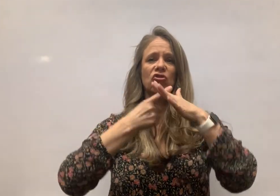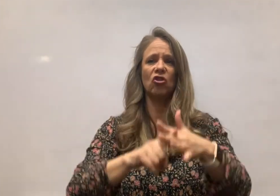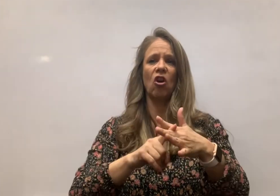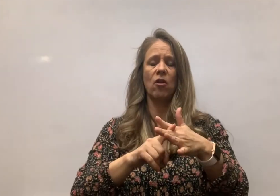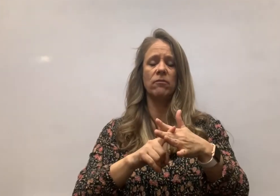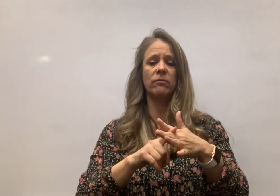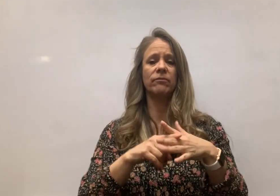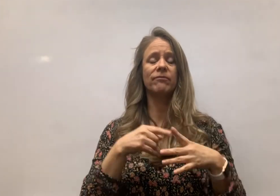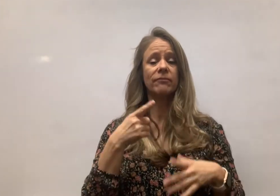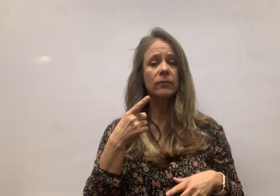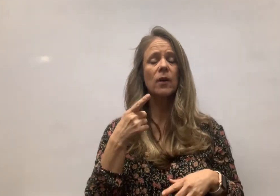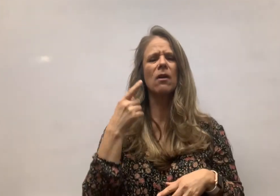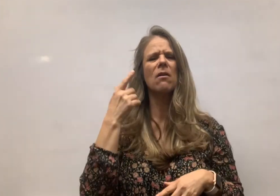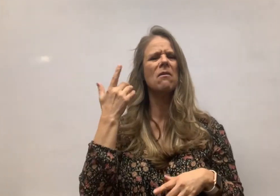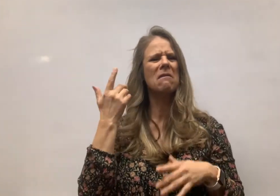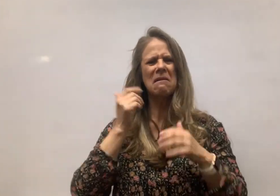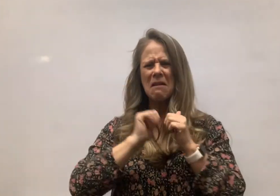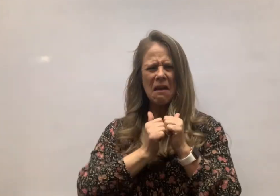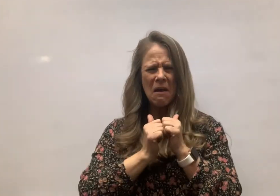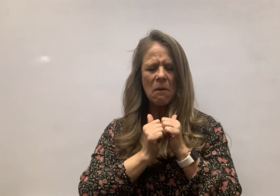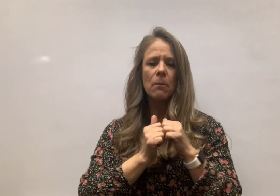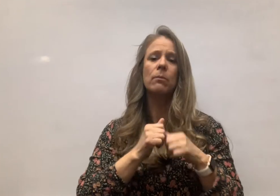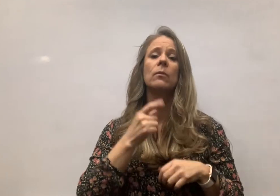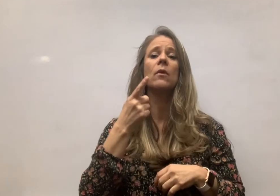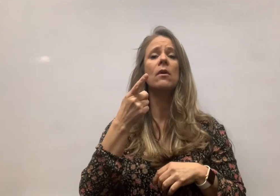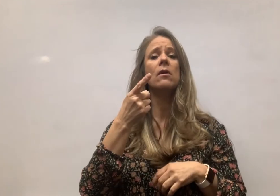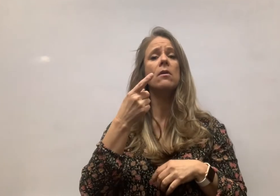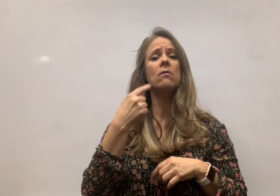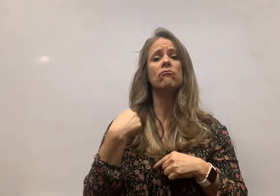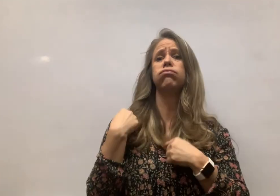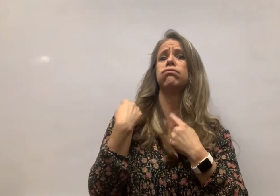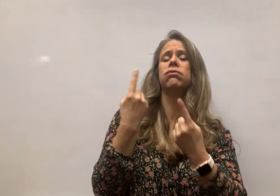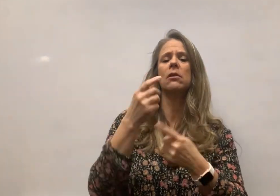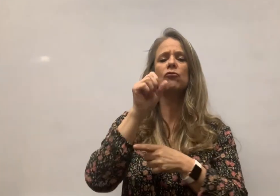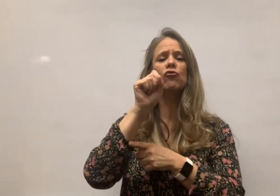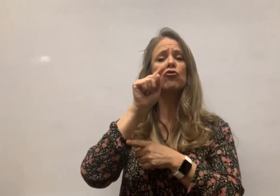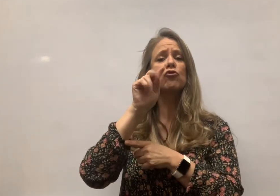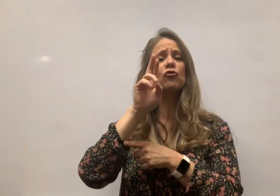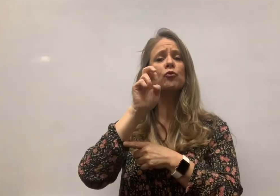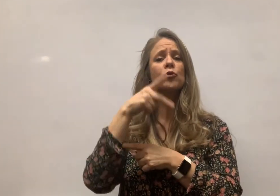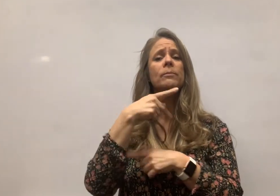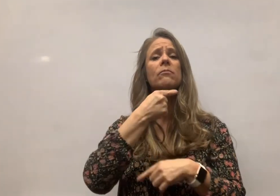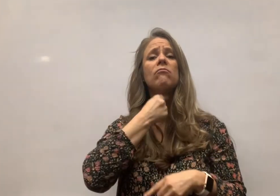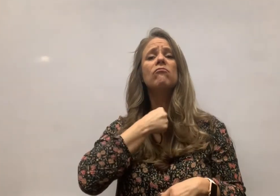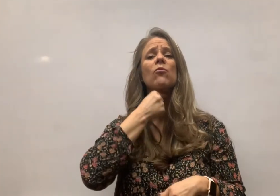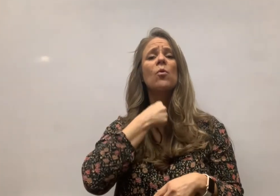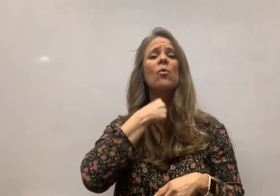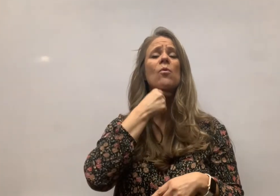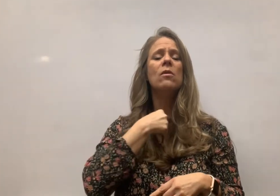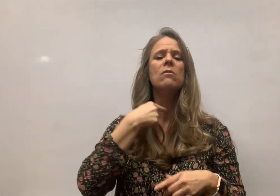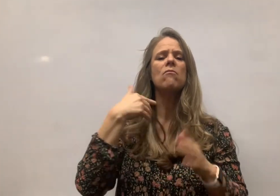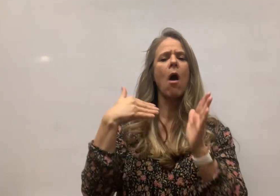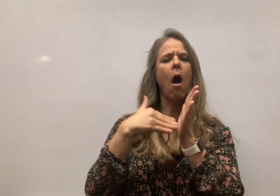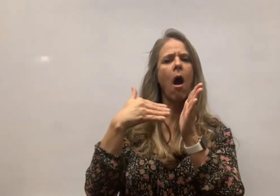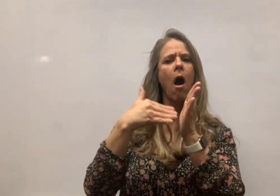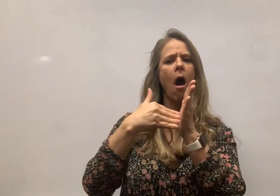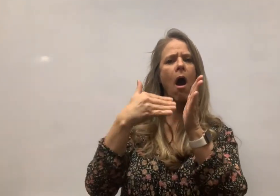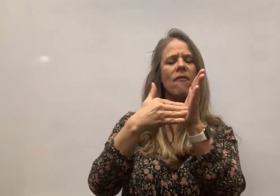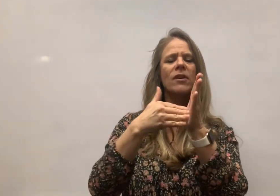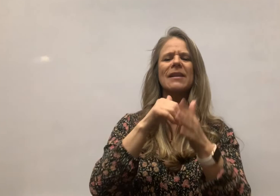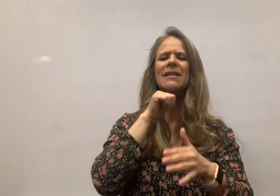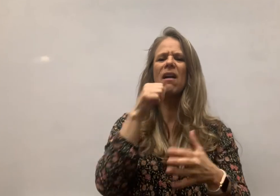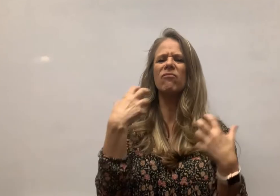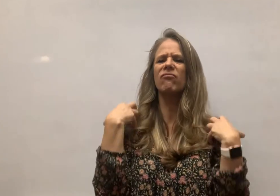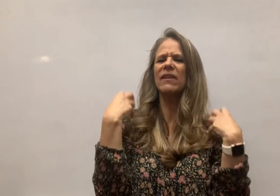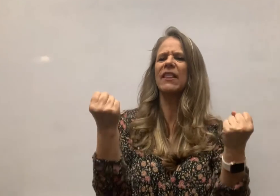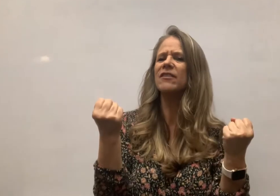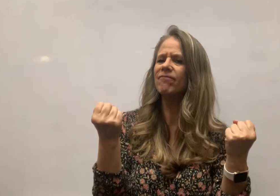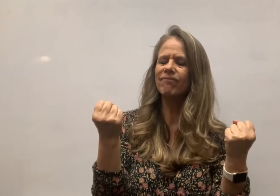and can be triggered by a strep infection-not often healthy.